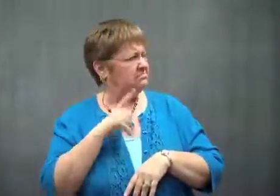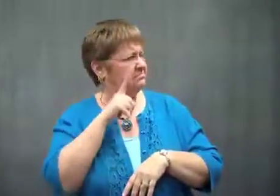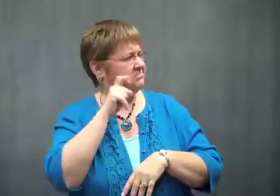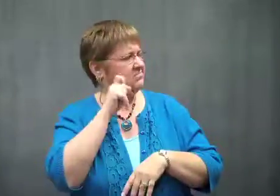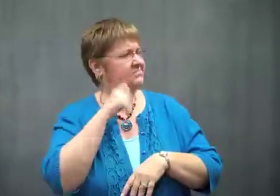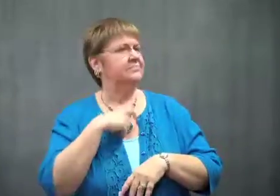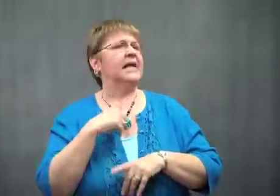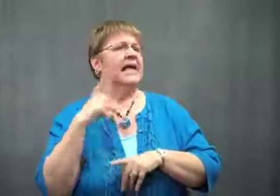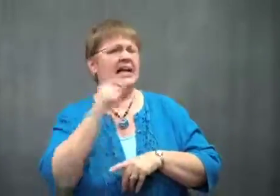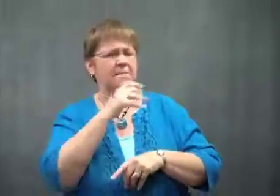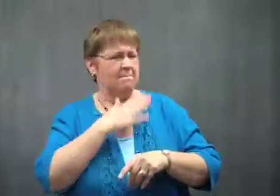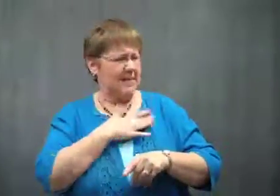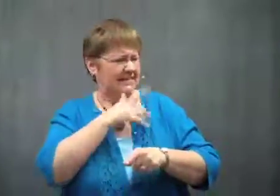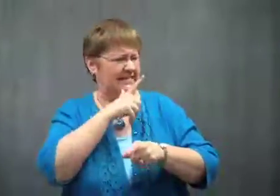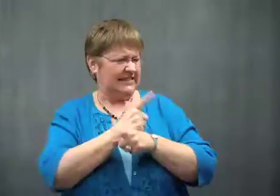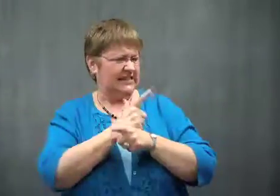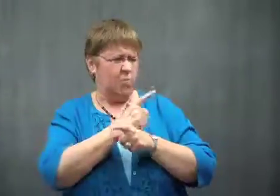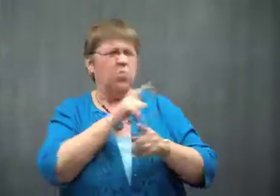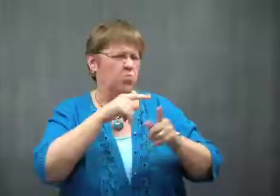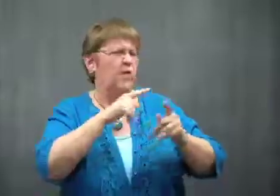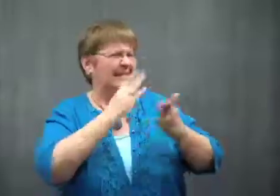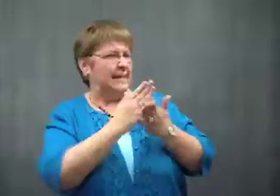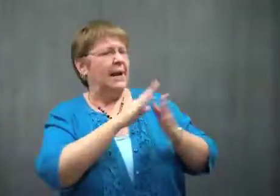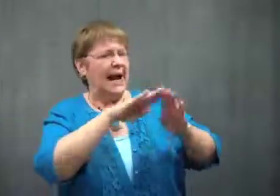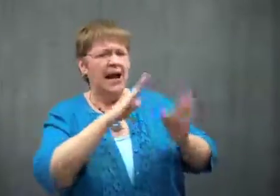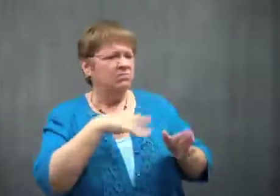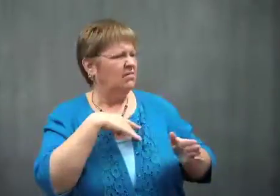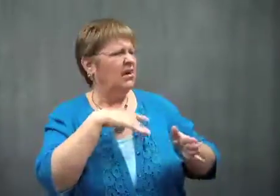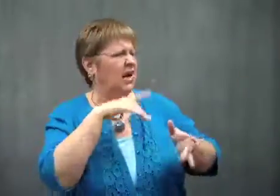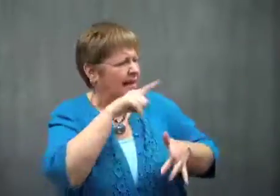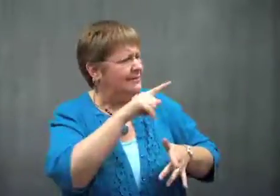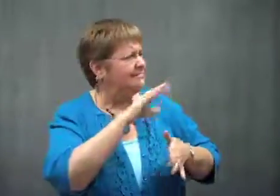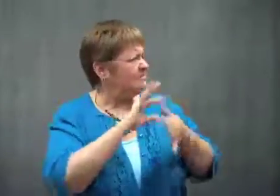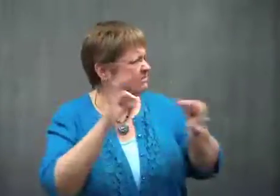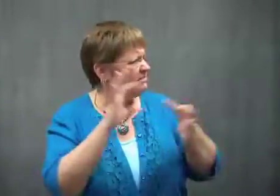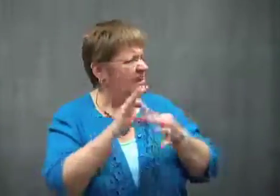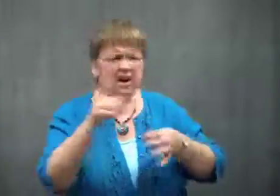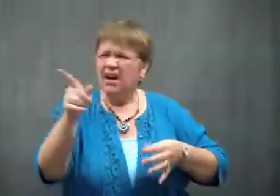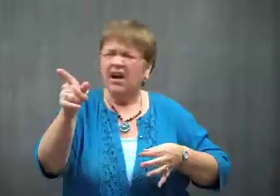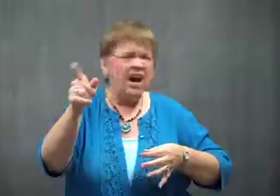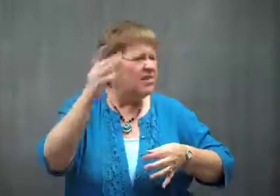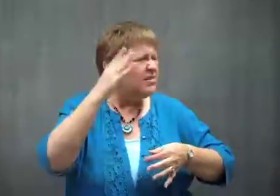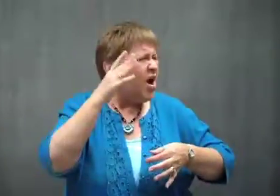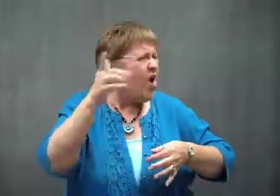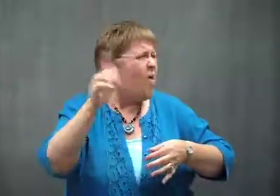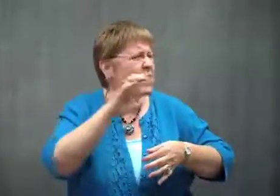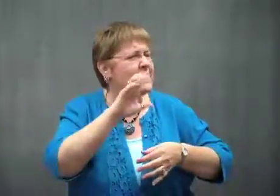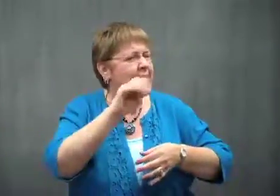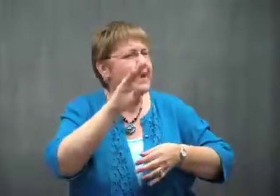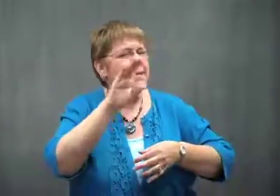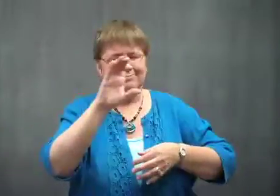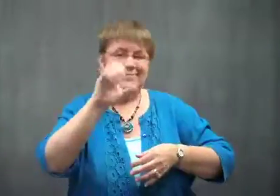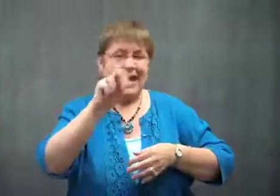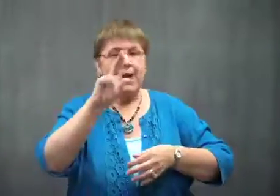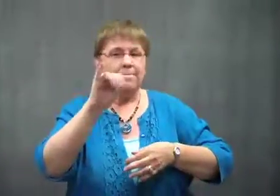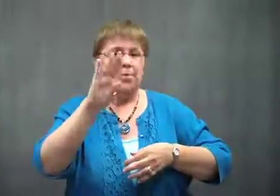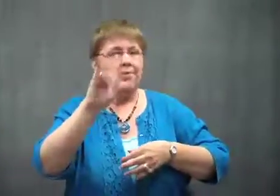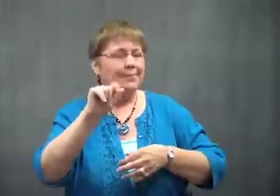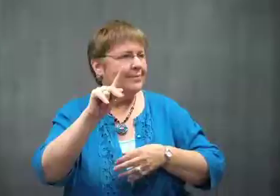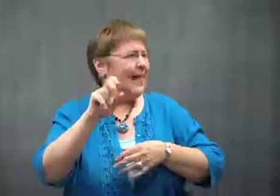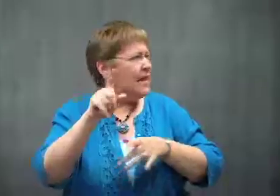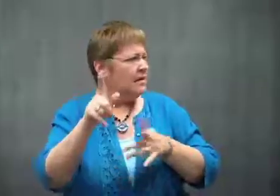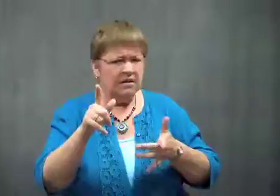I was puzzled. When we stopped at my sister's house, I asked her.